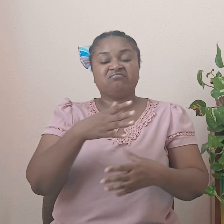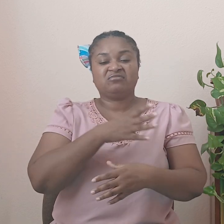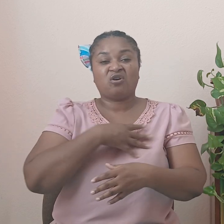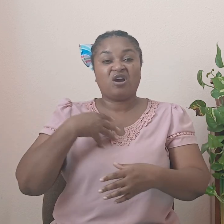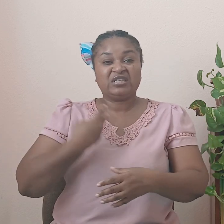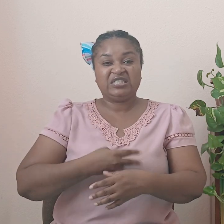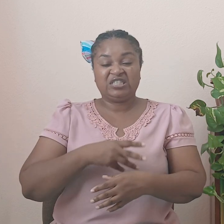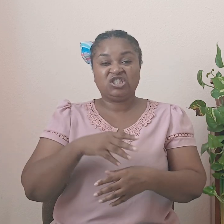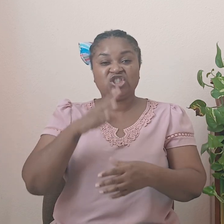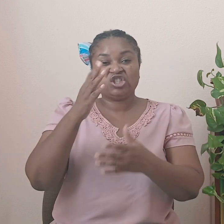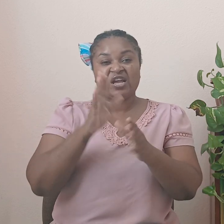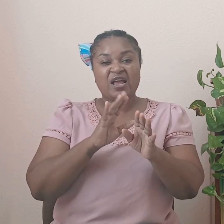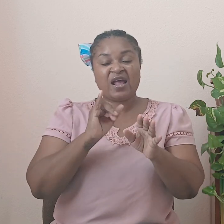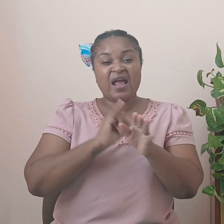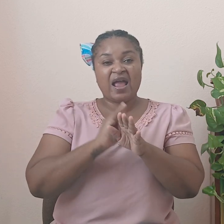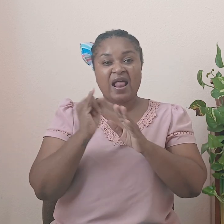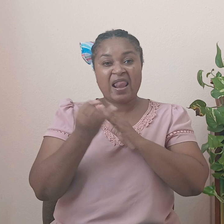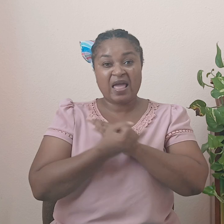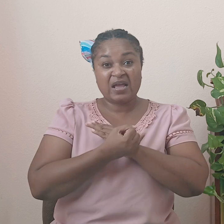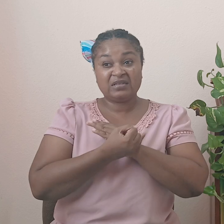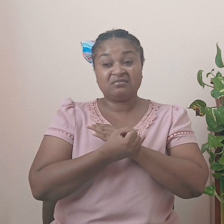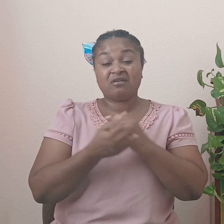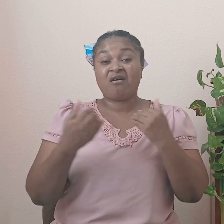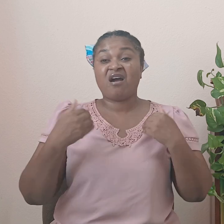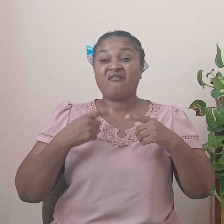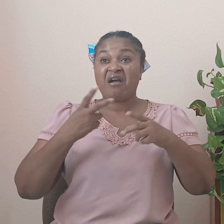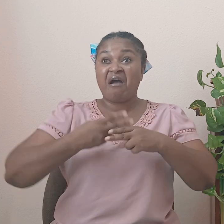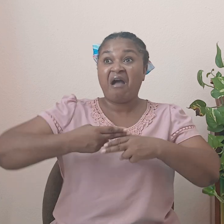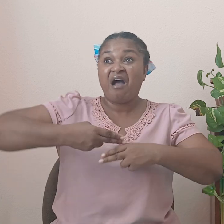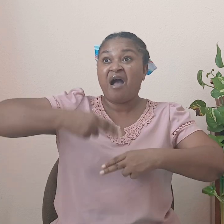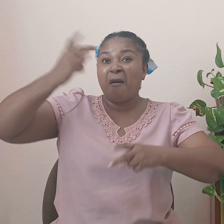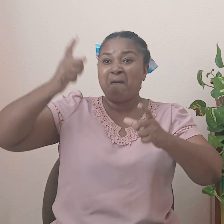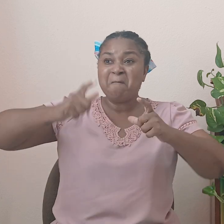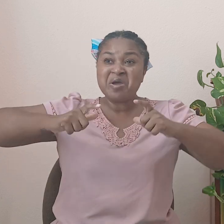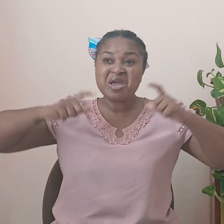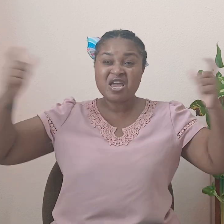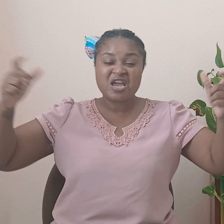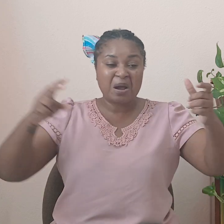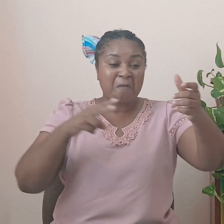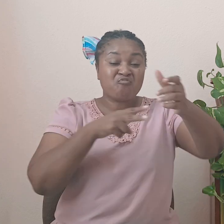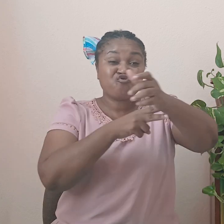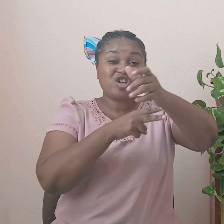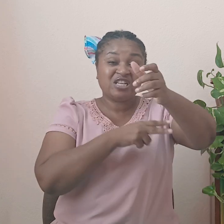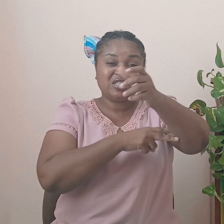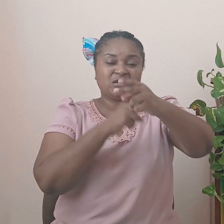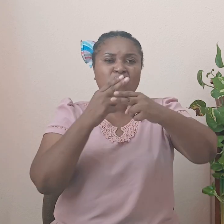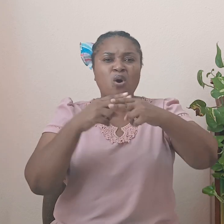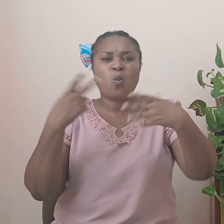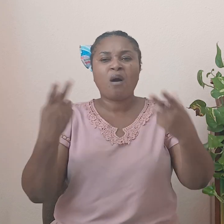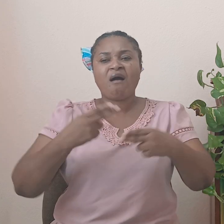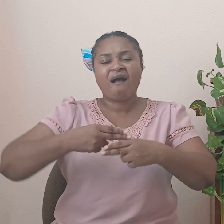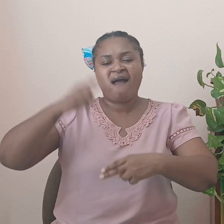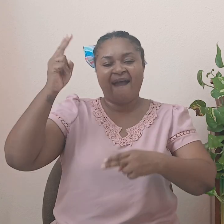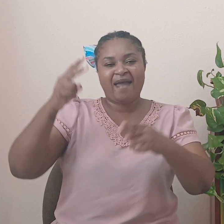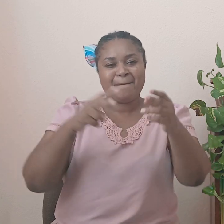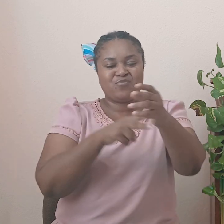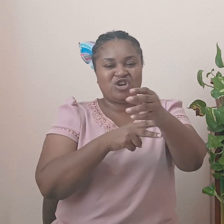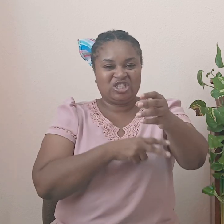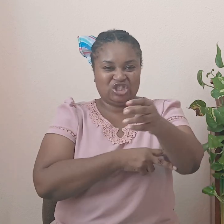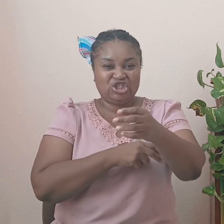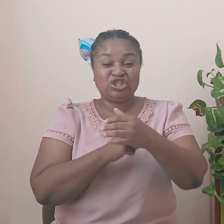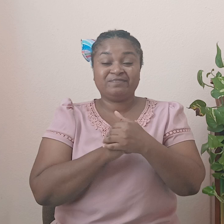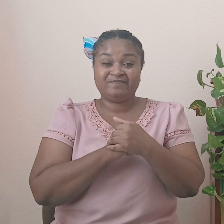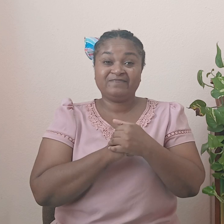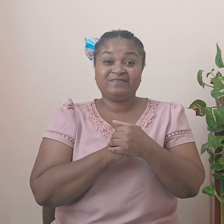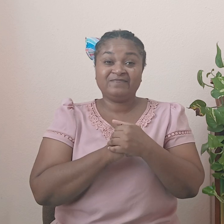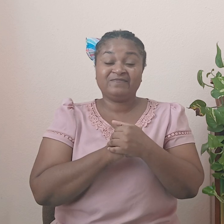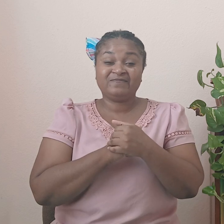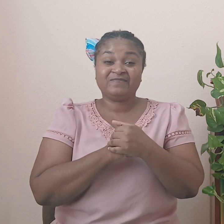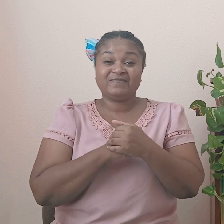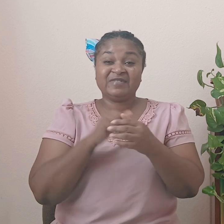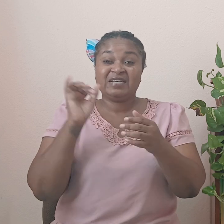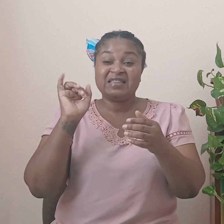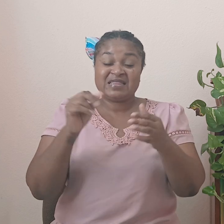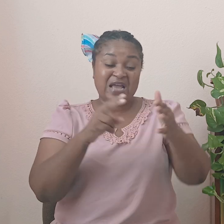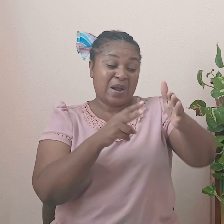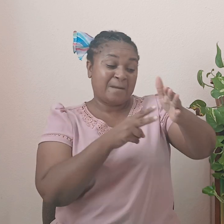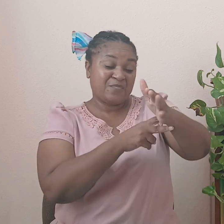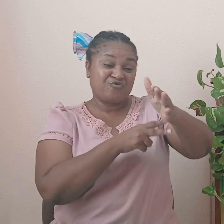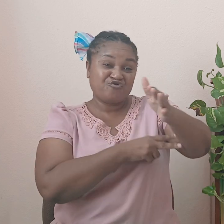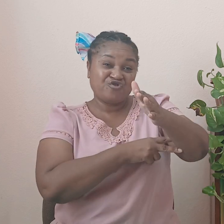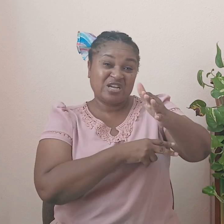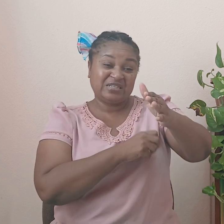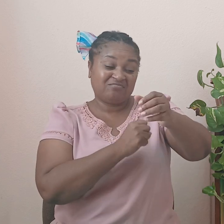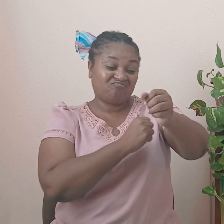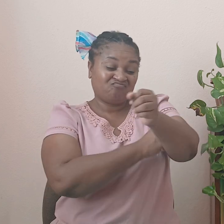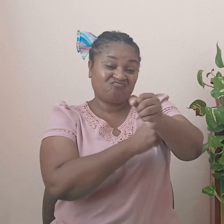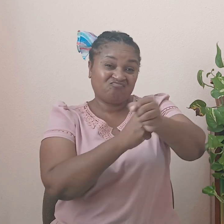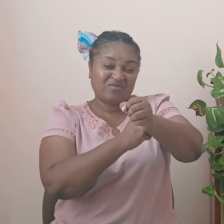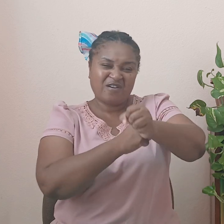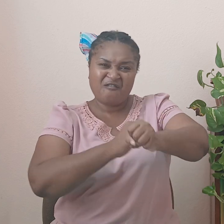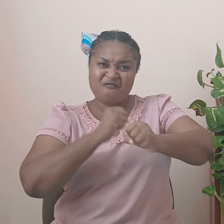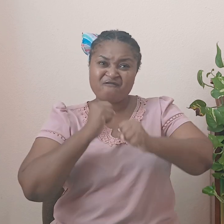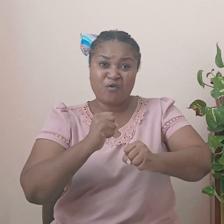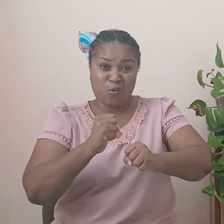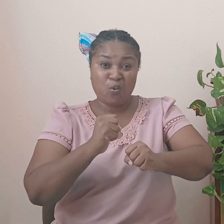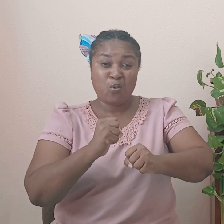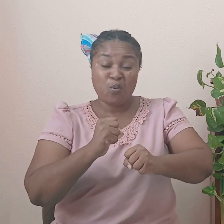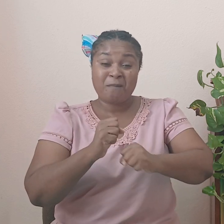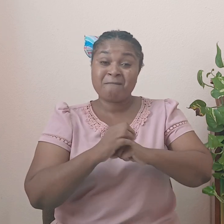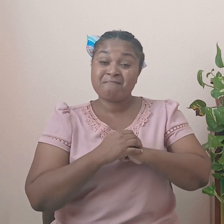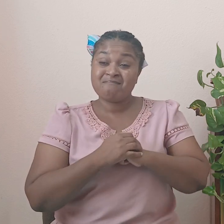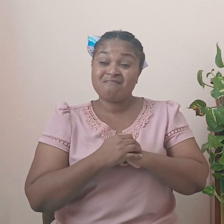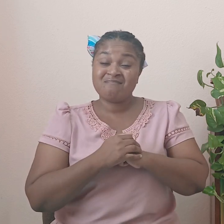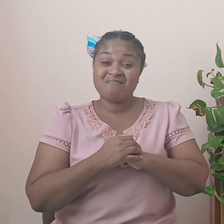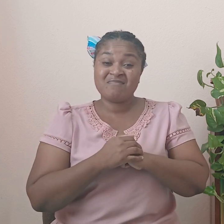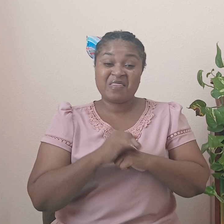bridge called “High Bridge.” It was structurally sound and one of the strongest bridges in the